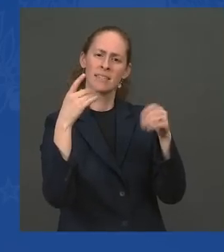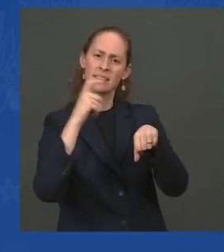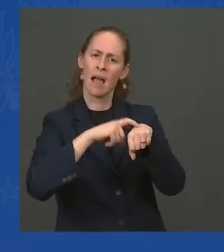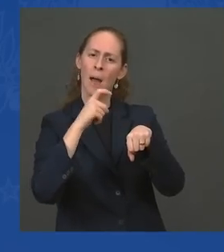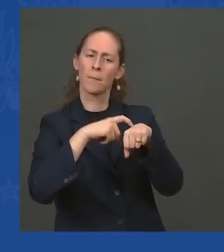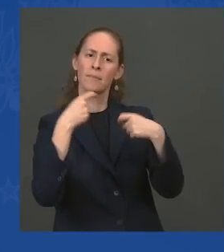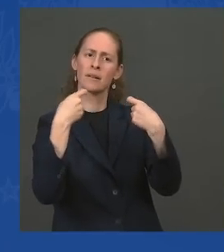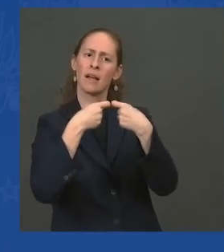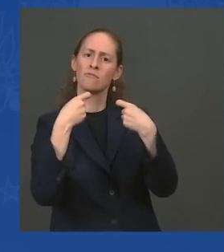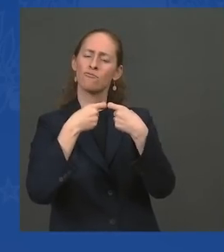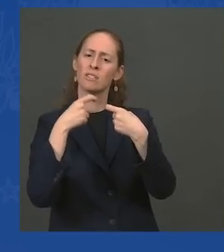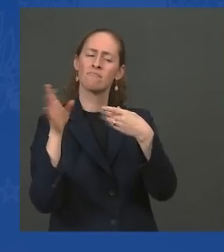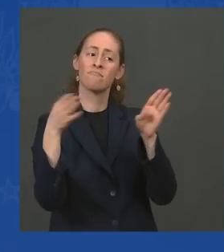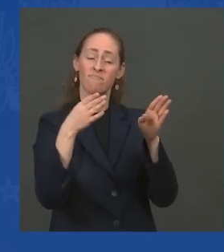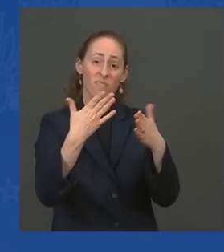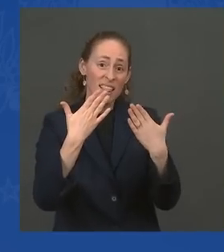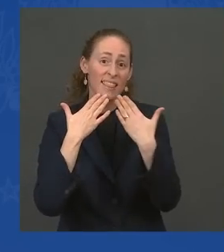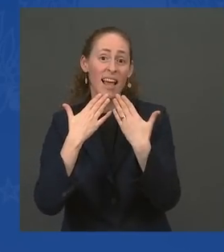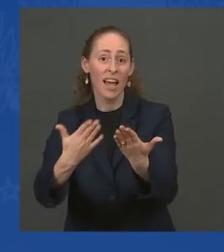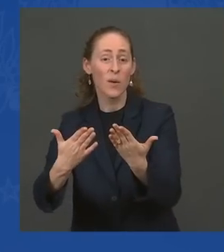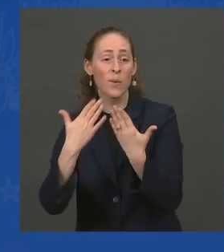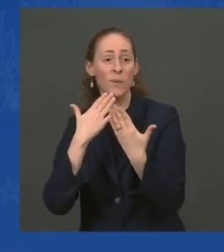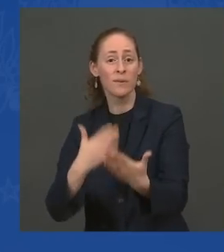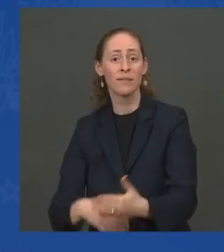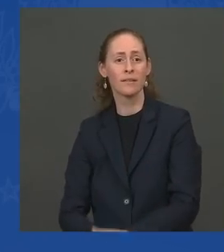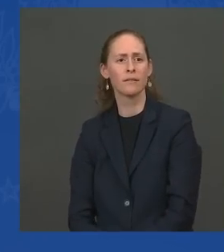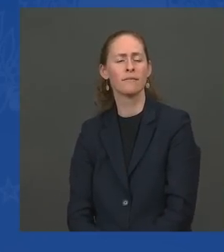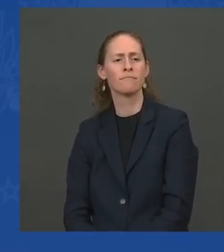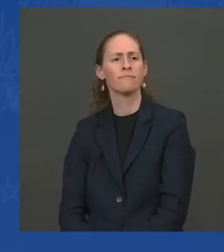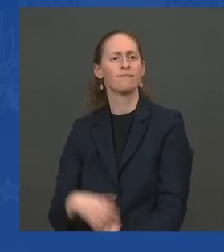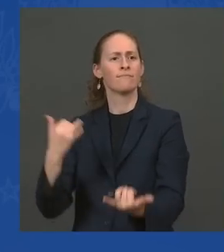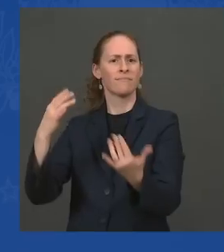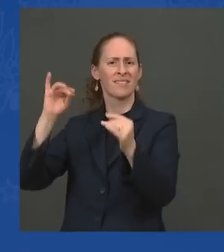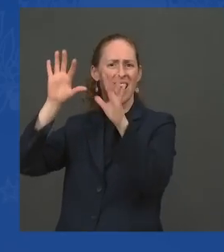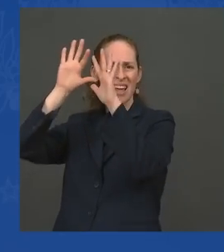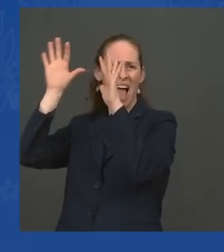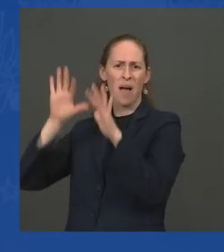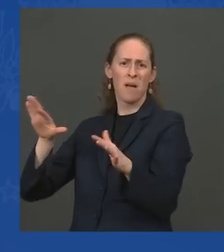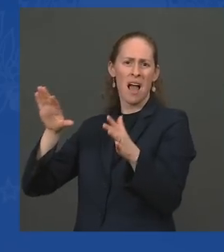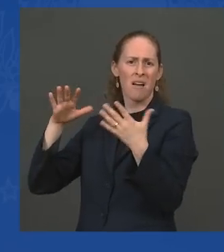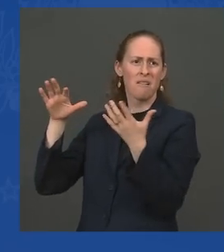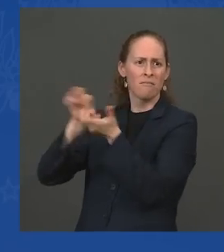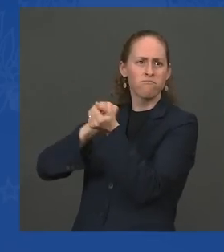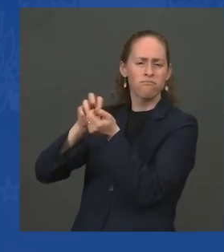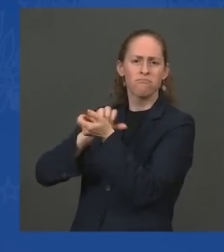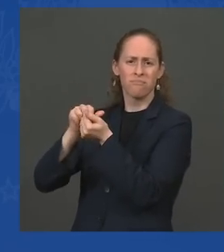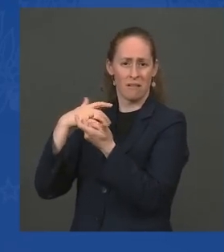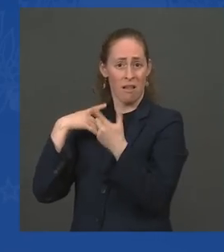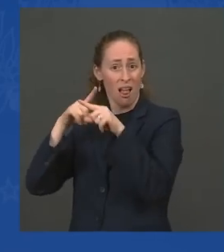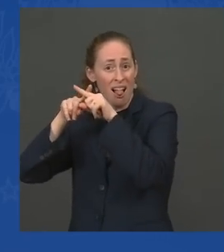in drastically improving the climate by reducing hundreds of millions of barrels of oil that will not be used when we're all electric.